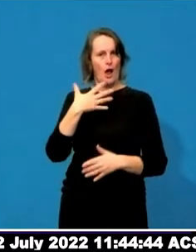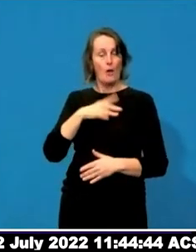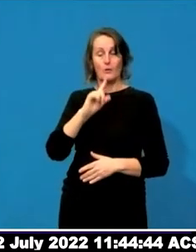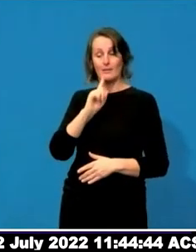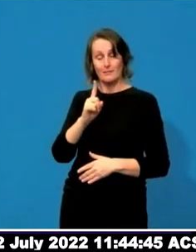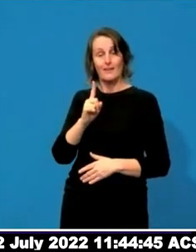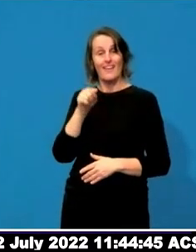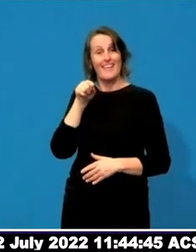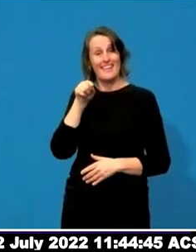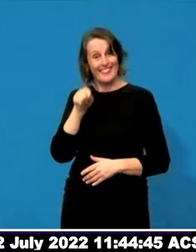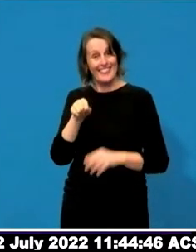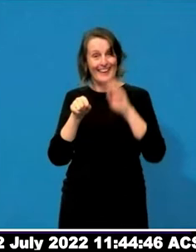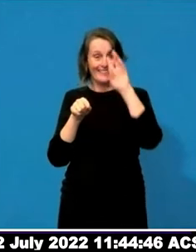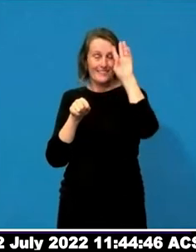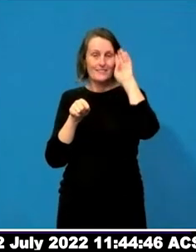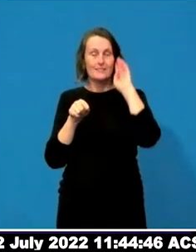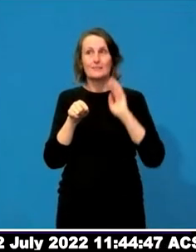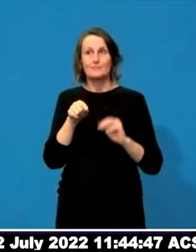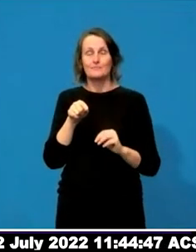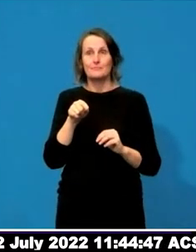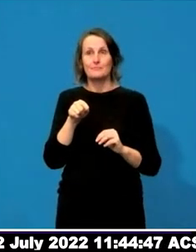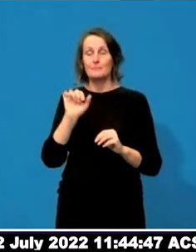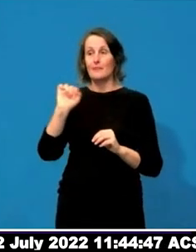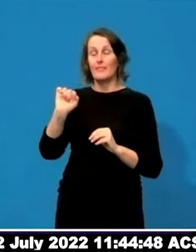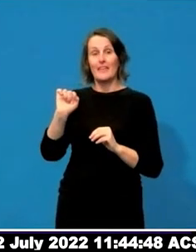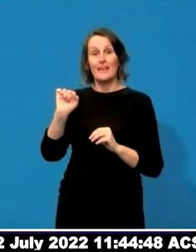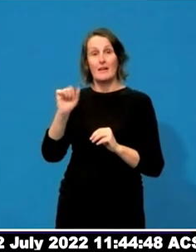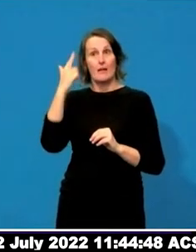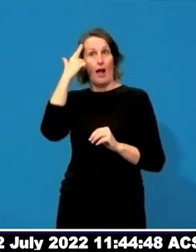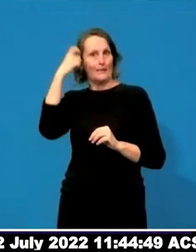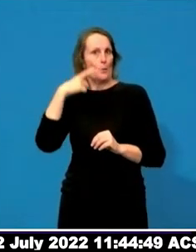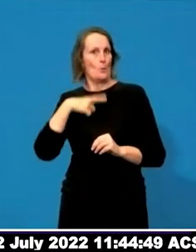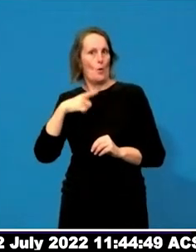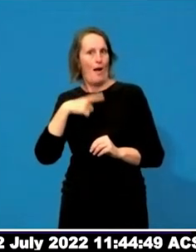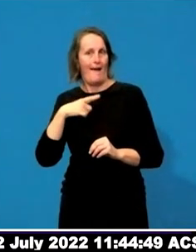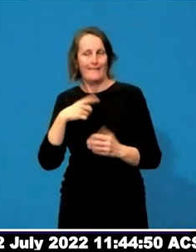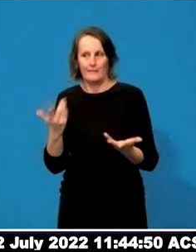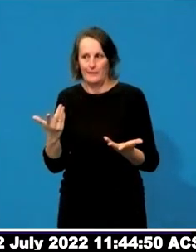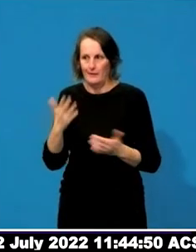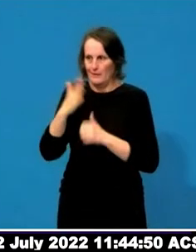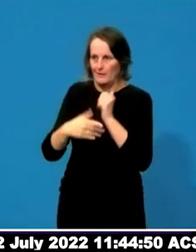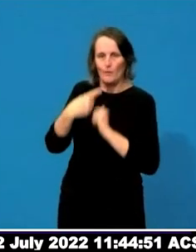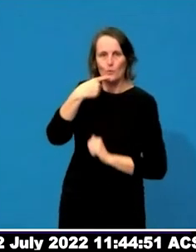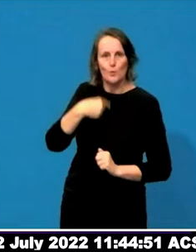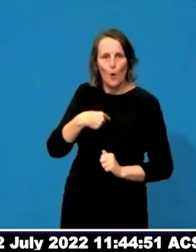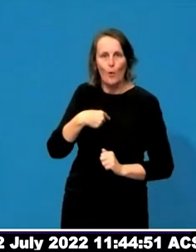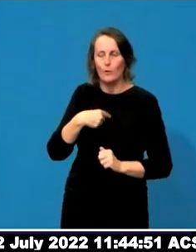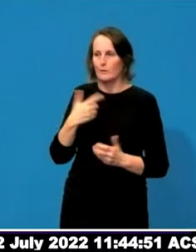that the rationale and the transparency and being able to have a dialogue